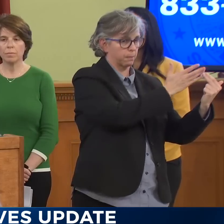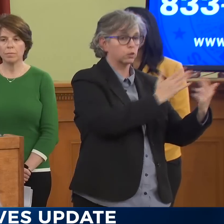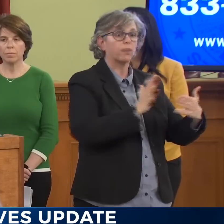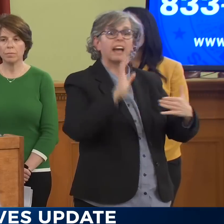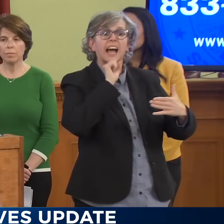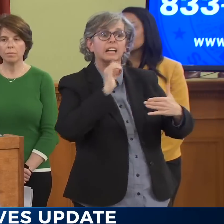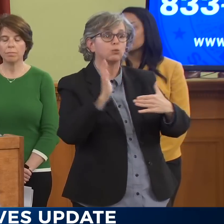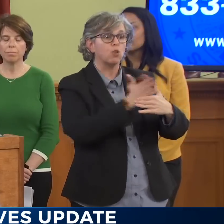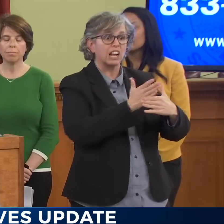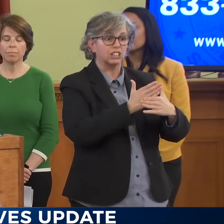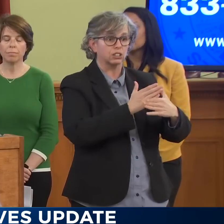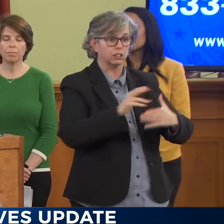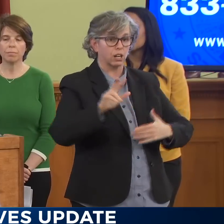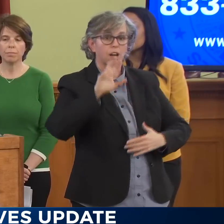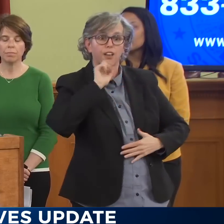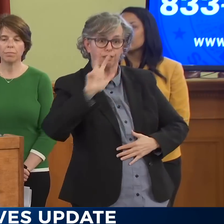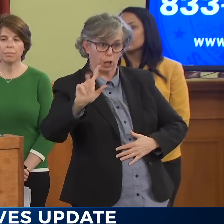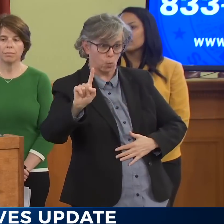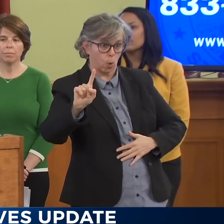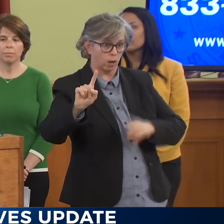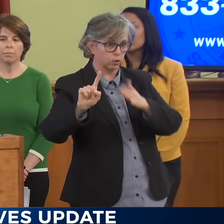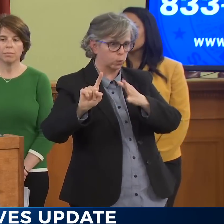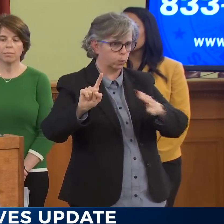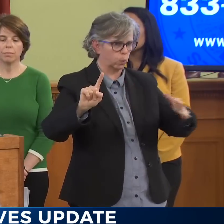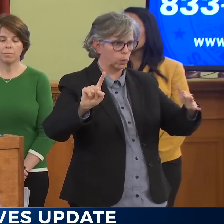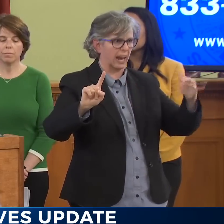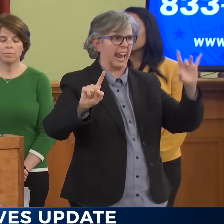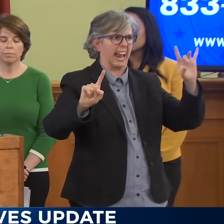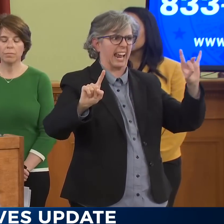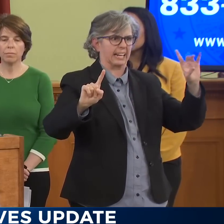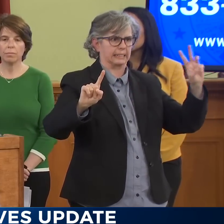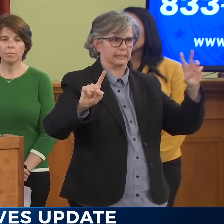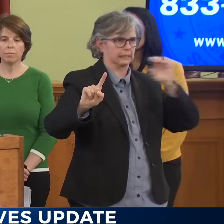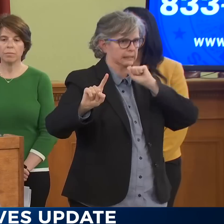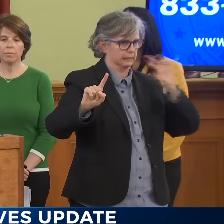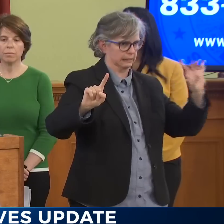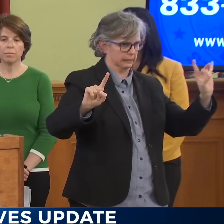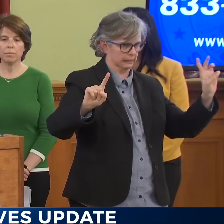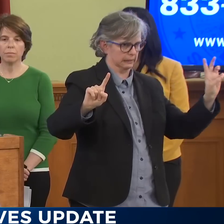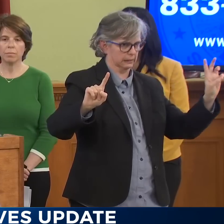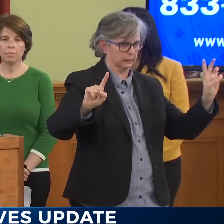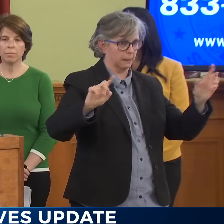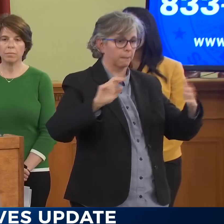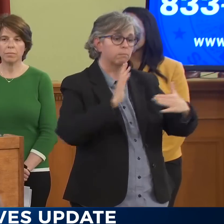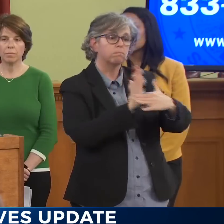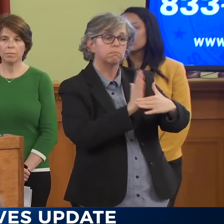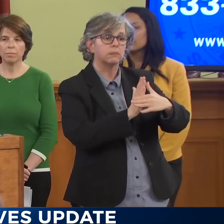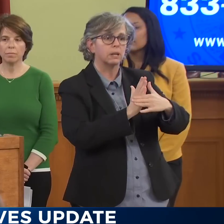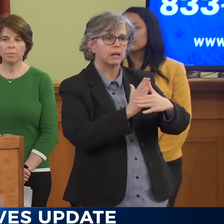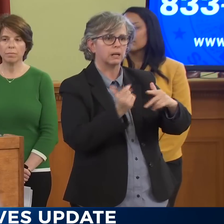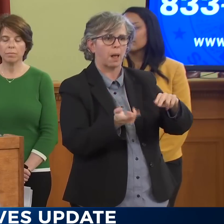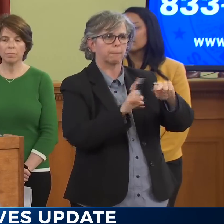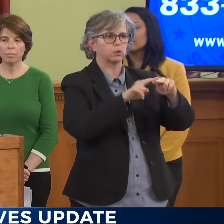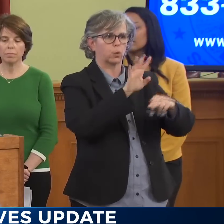THE SEVENTH OF FEBRUARY TO THE 13th OF MARCH. THE AGE RANGES ARE 31 YEARS OLD